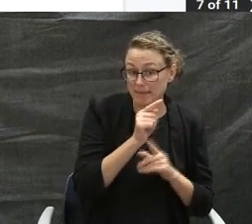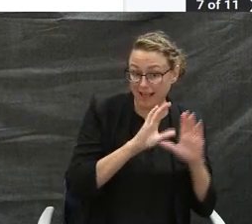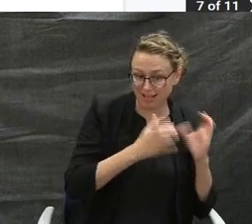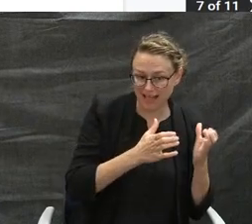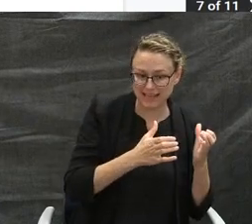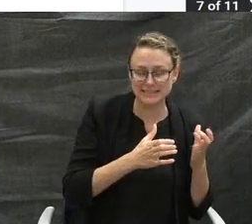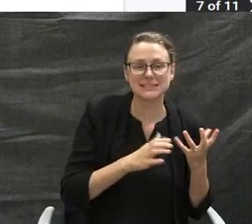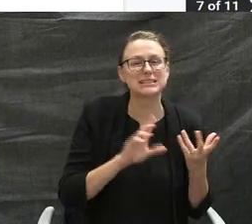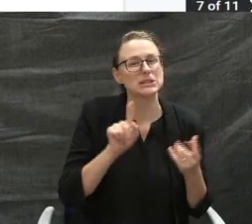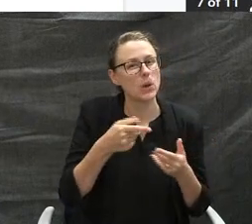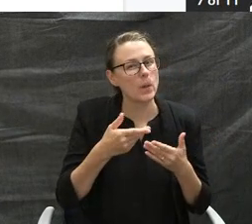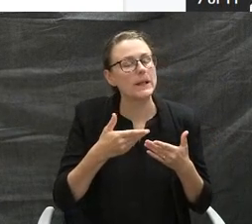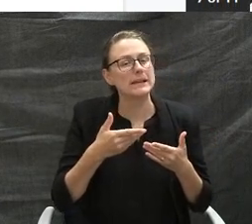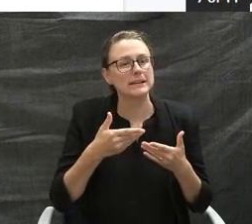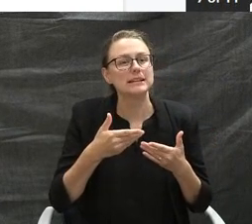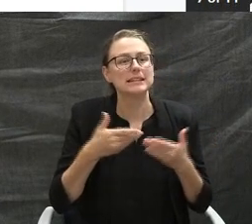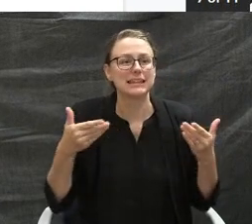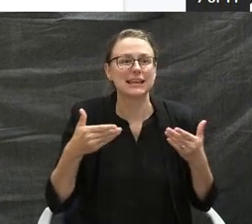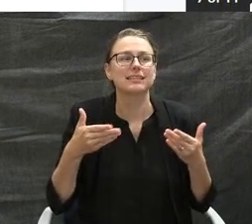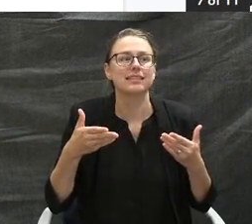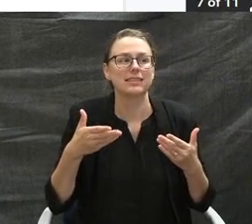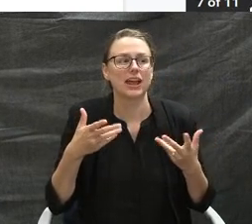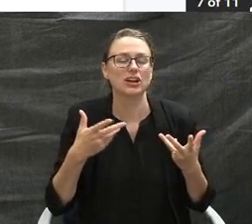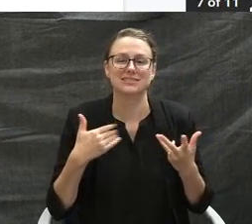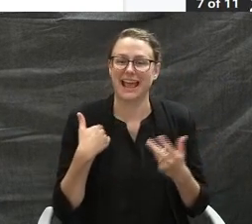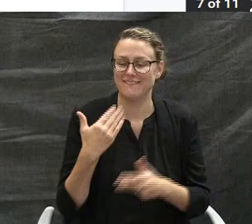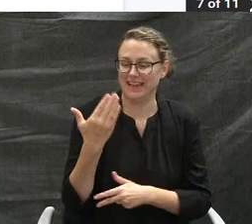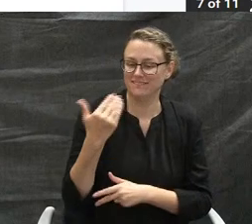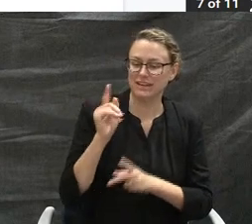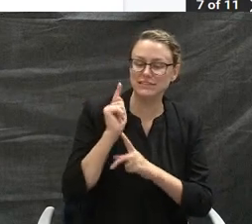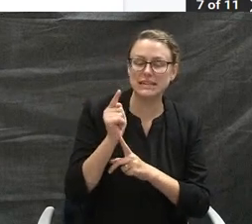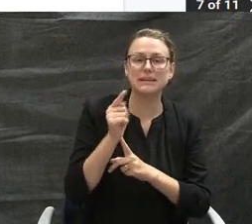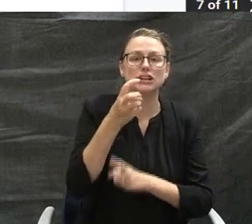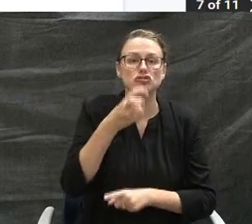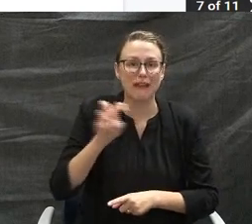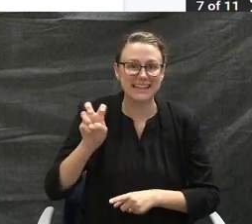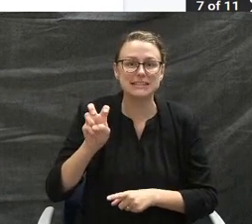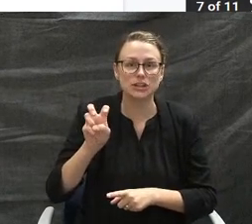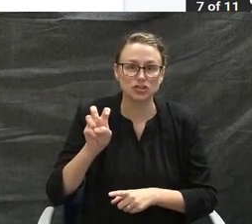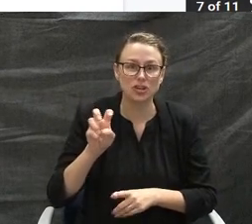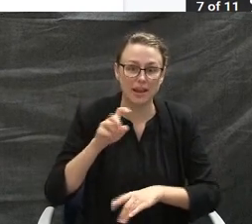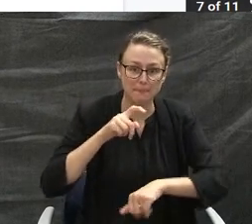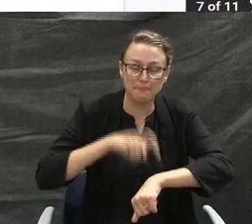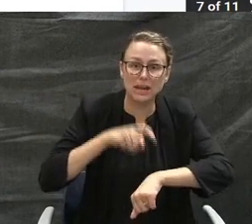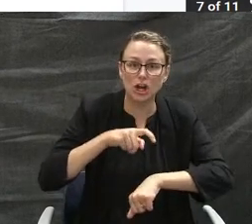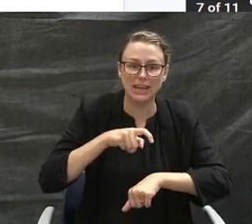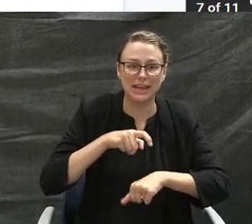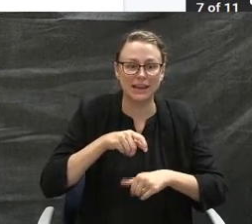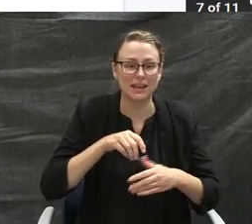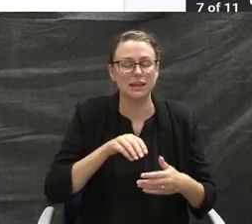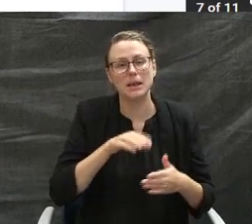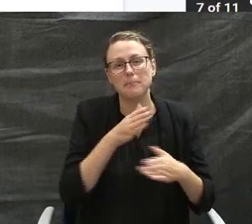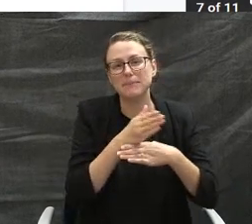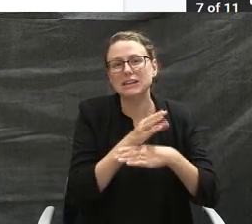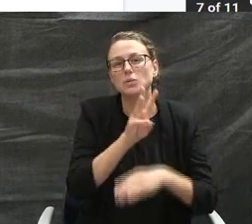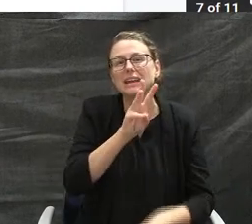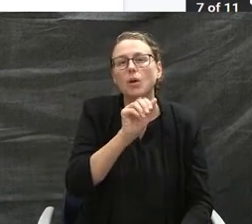entire schedule and having a 15 minute transition period between those waves or cohorts of students. Now this is something